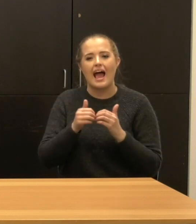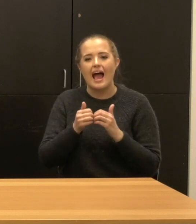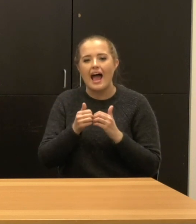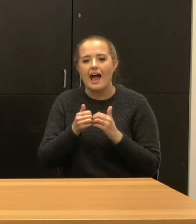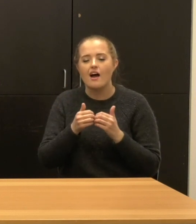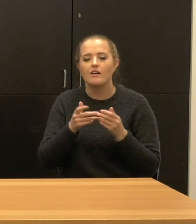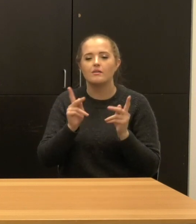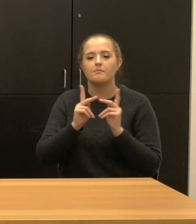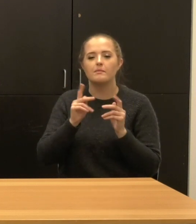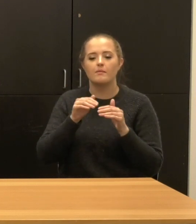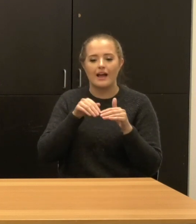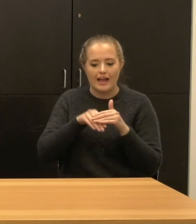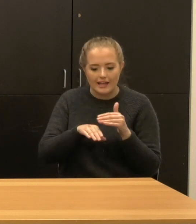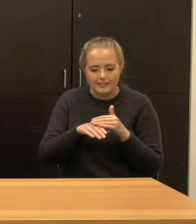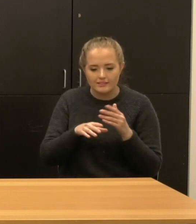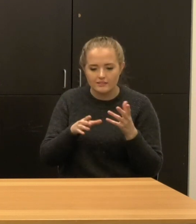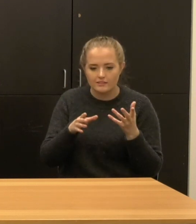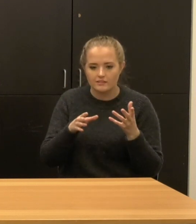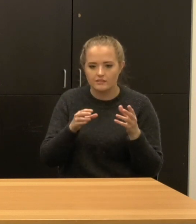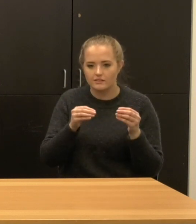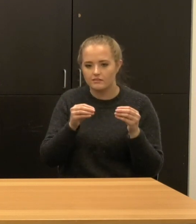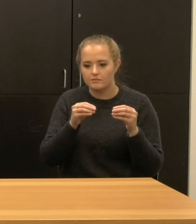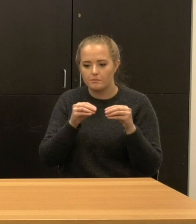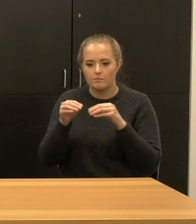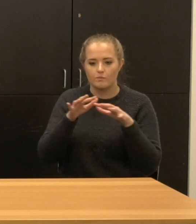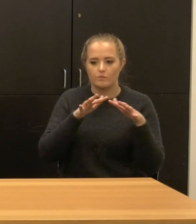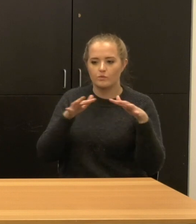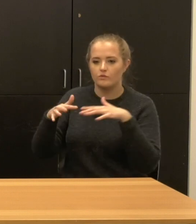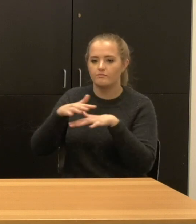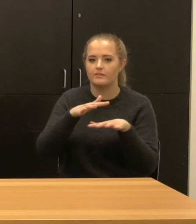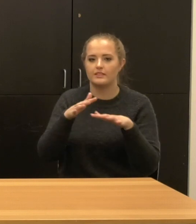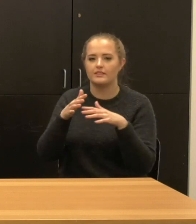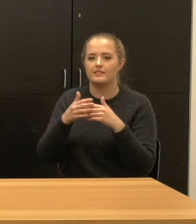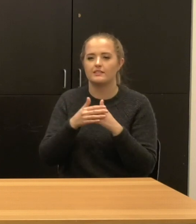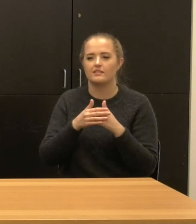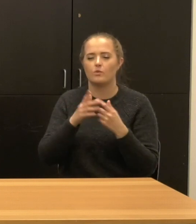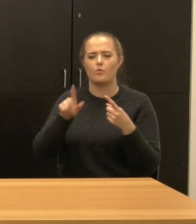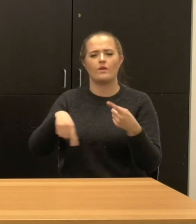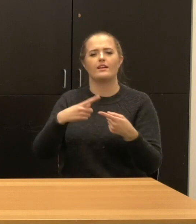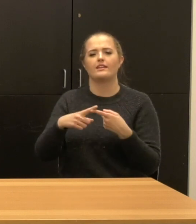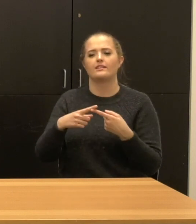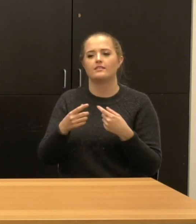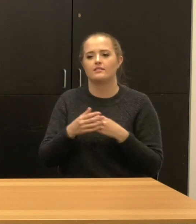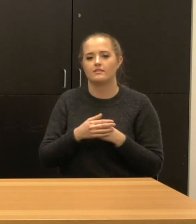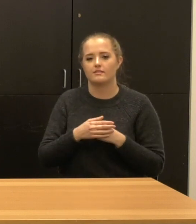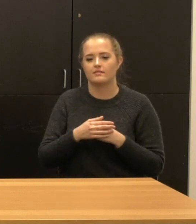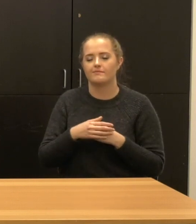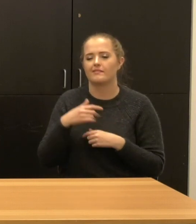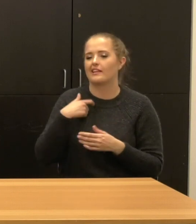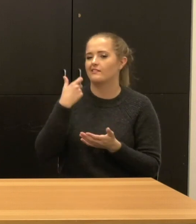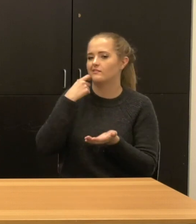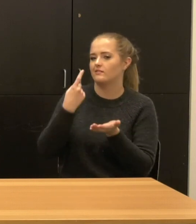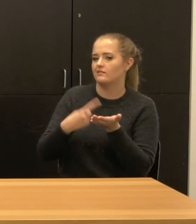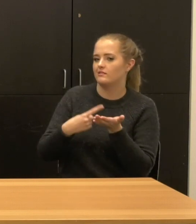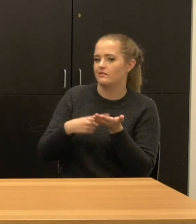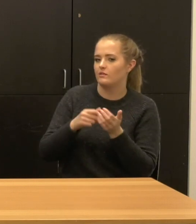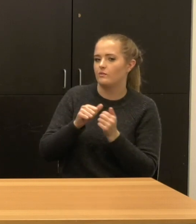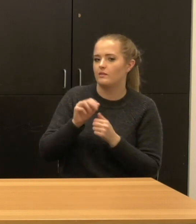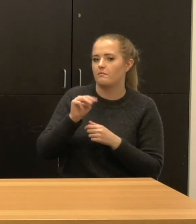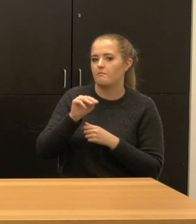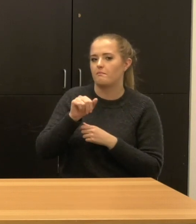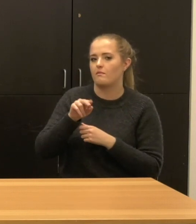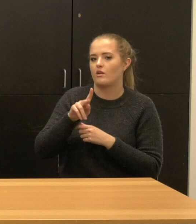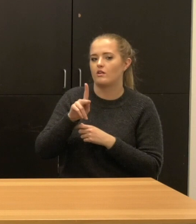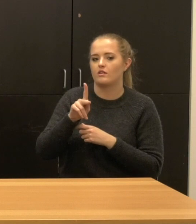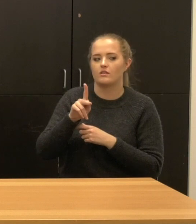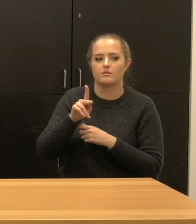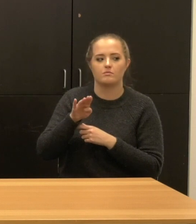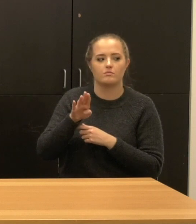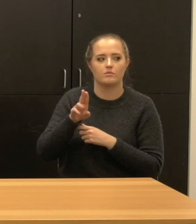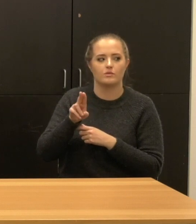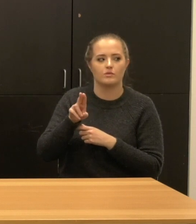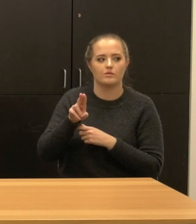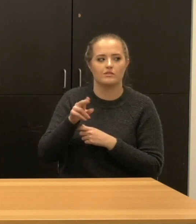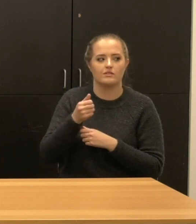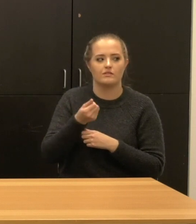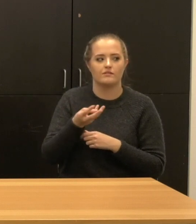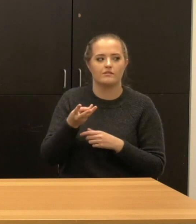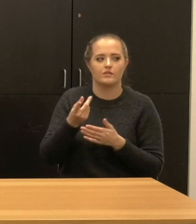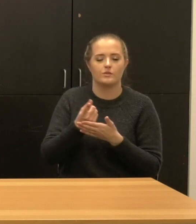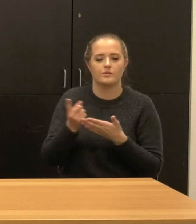I have, I was saying to mark brew a couple of weeks ago, a month ago, um, I don't see